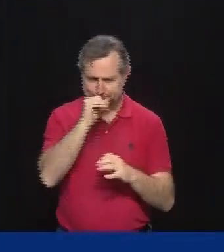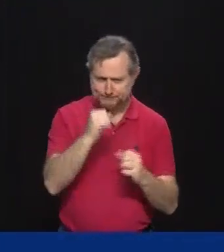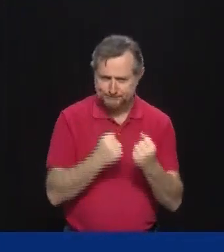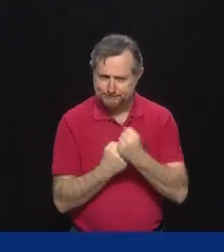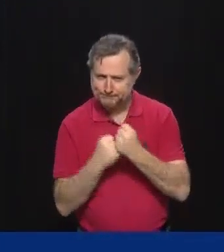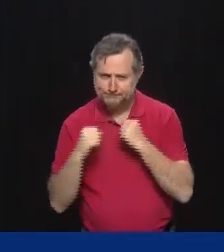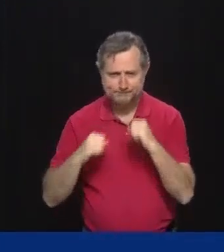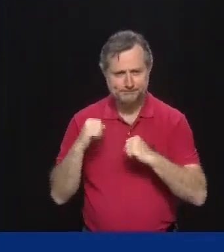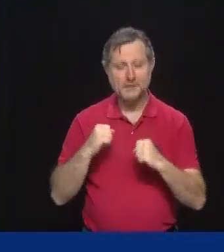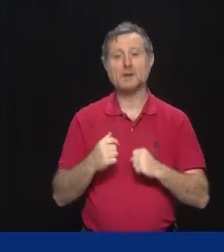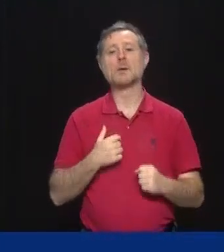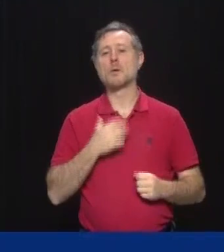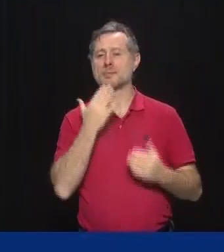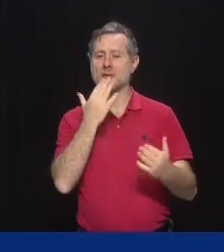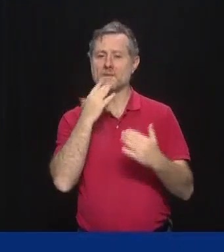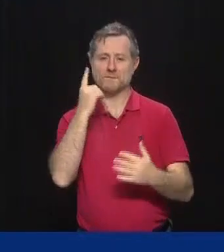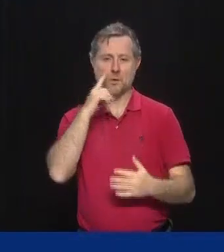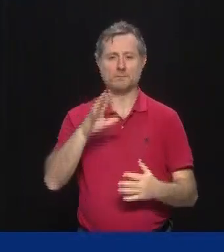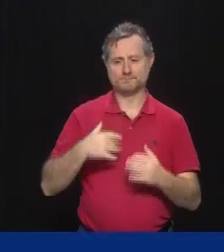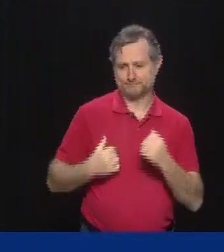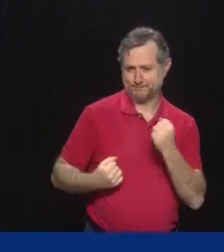WHEN THE JETS MATCH UP AGAINST